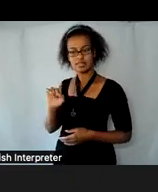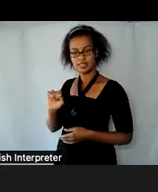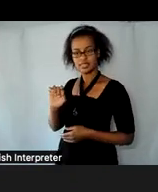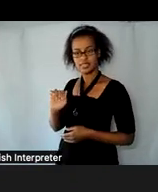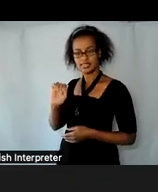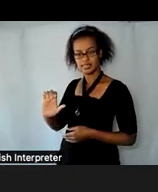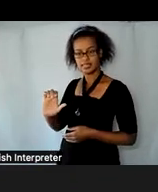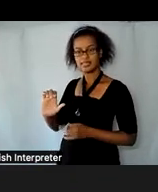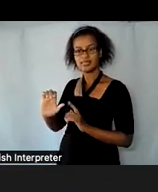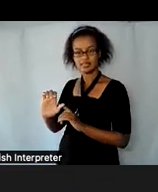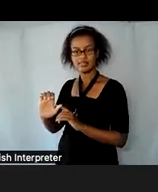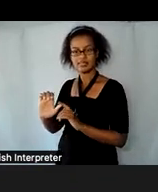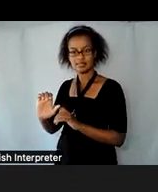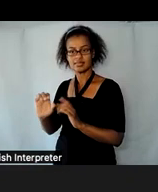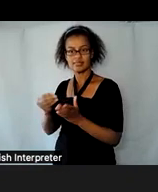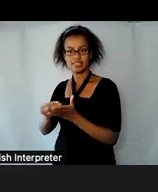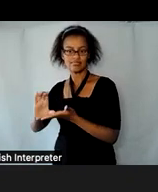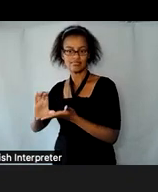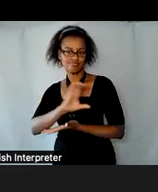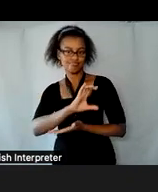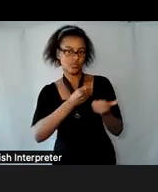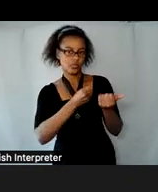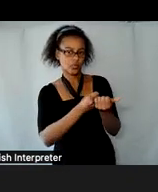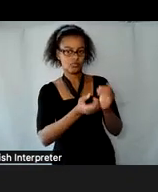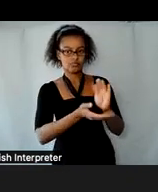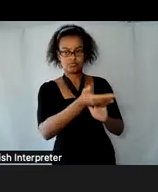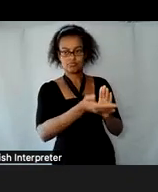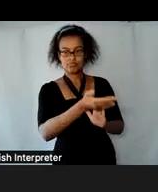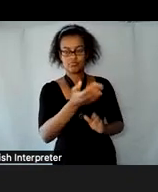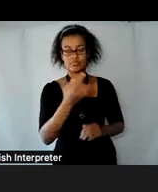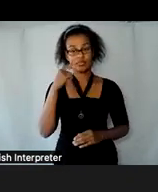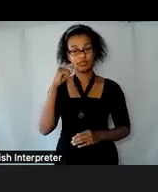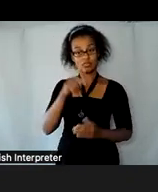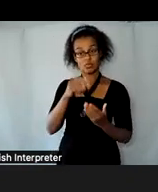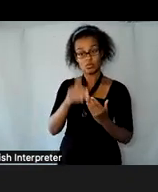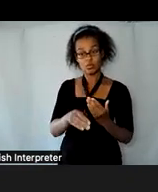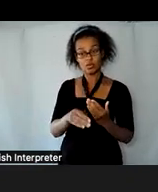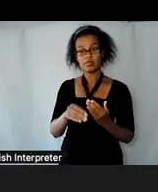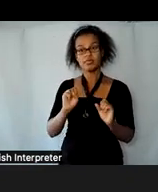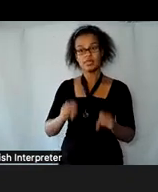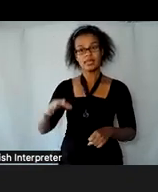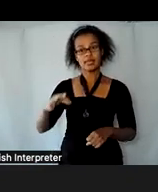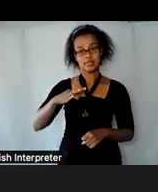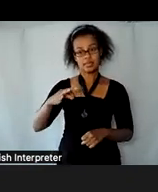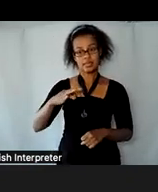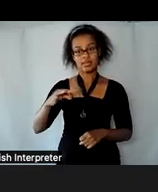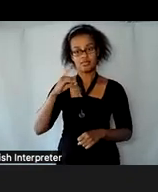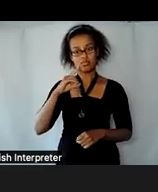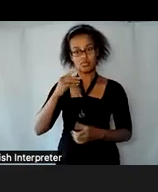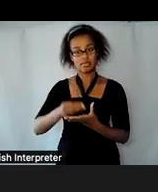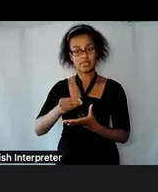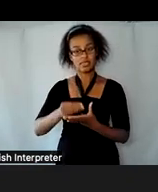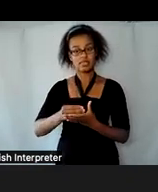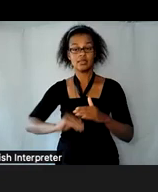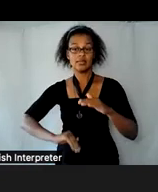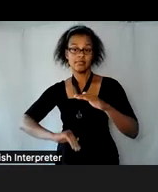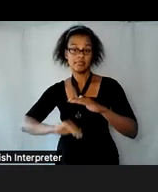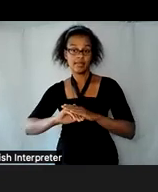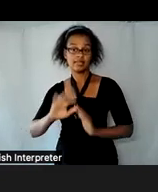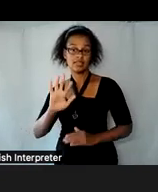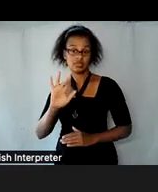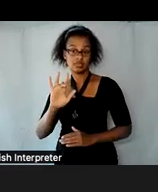And in this program, you can apply to receive grants of up to 25,000, doors to do three